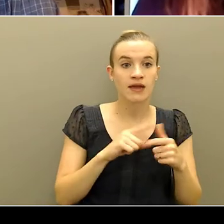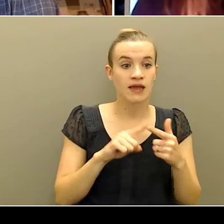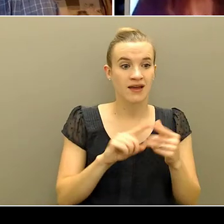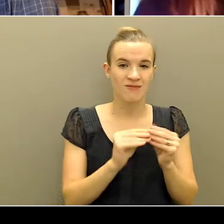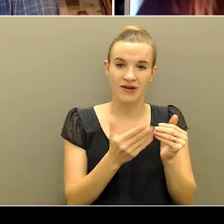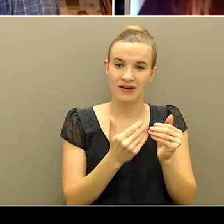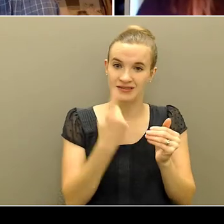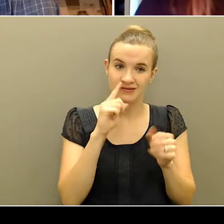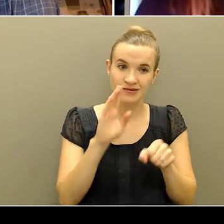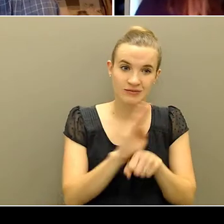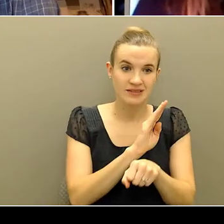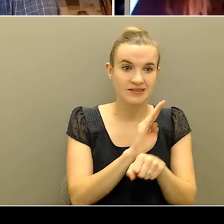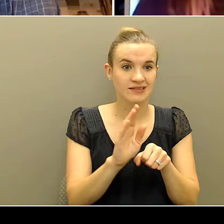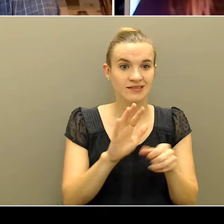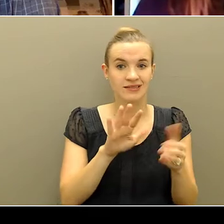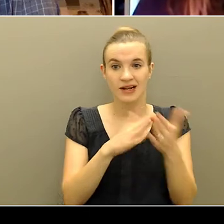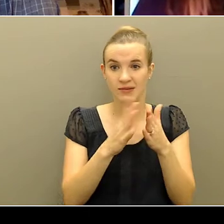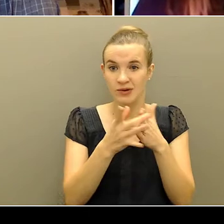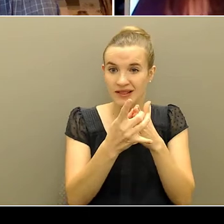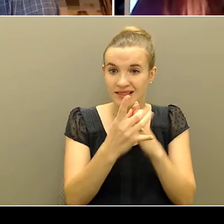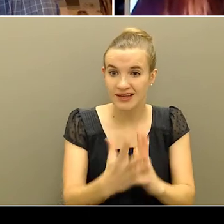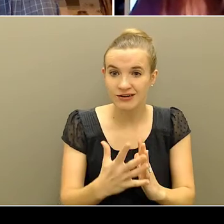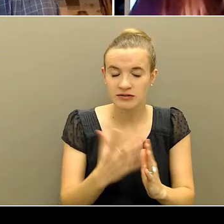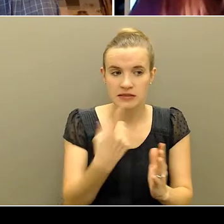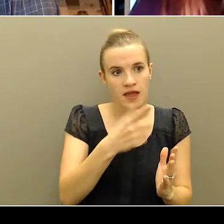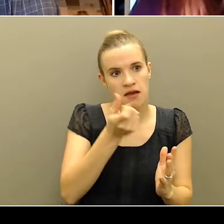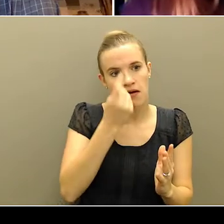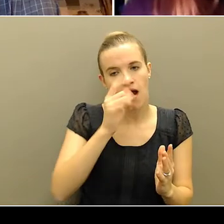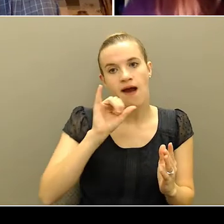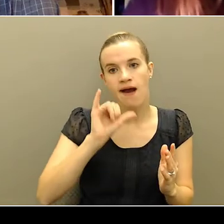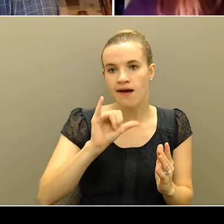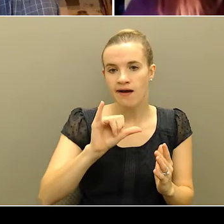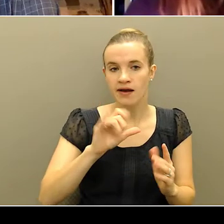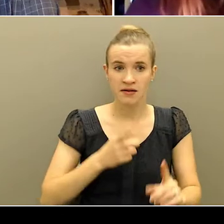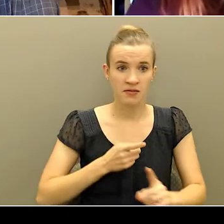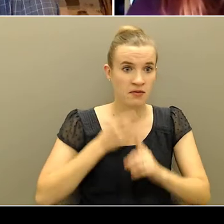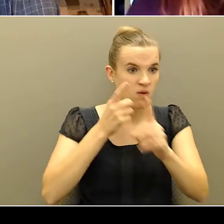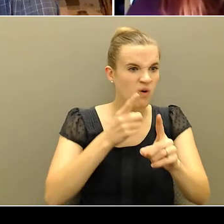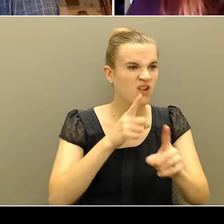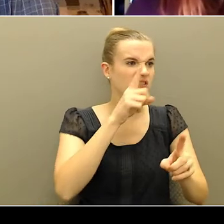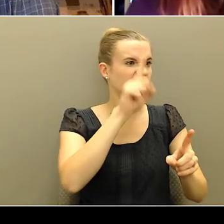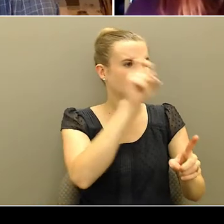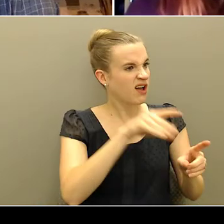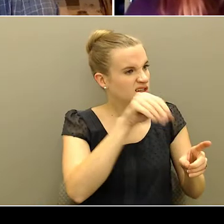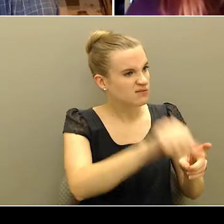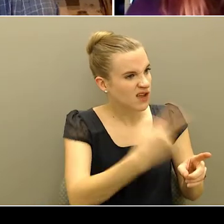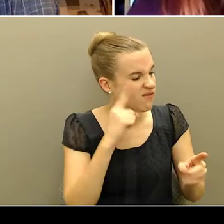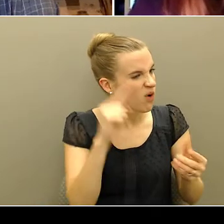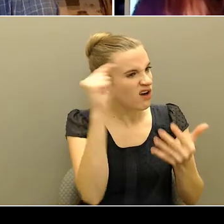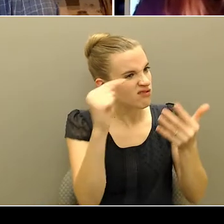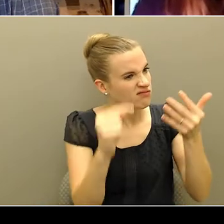point, a bigger point across a bigger message across. Inclusion takes